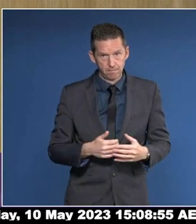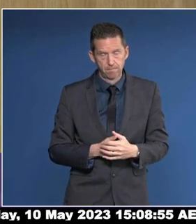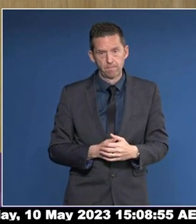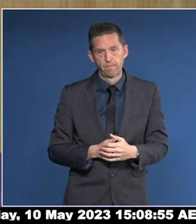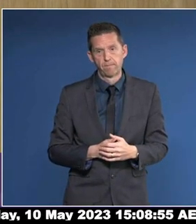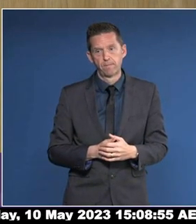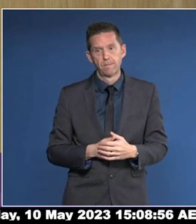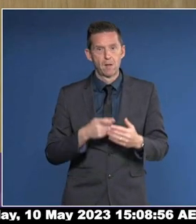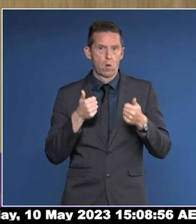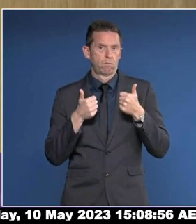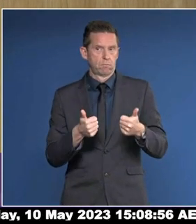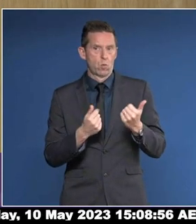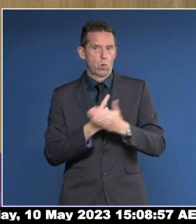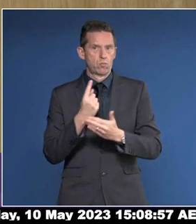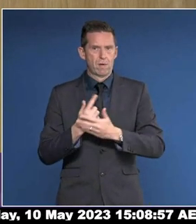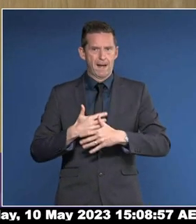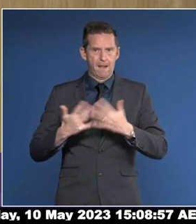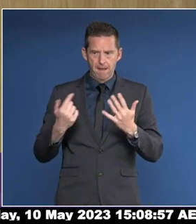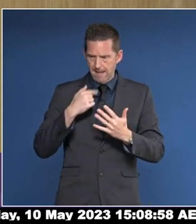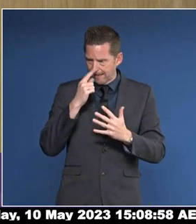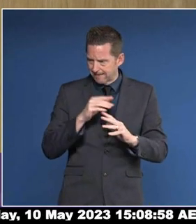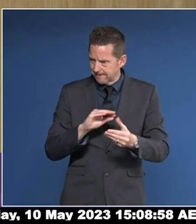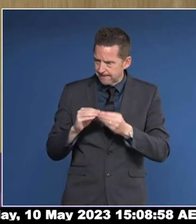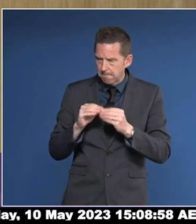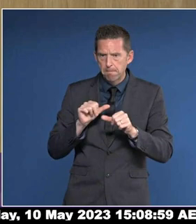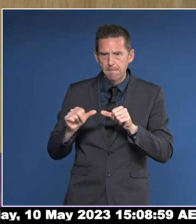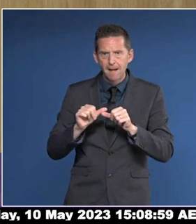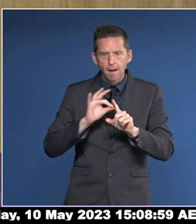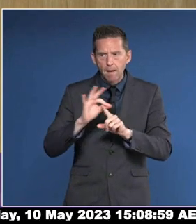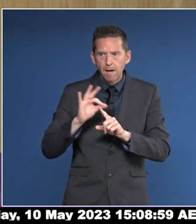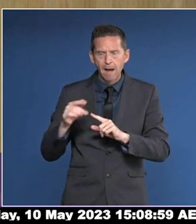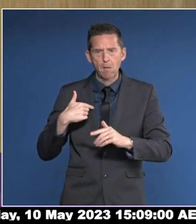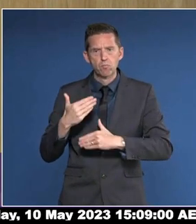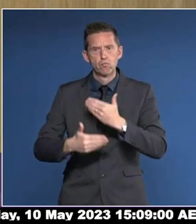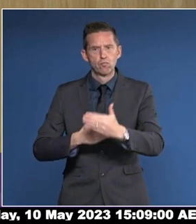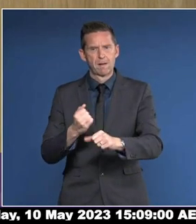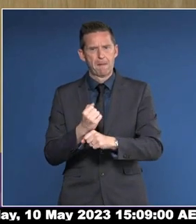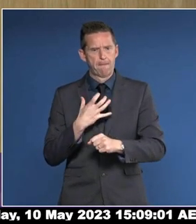opportunity, anything that we can do to strengthen our process to support children